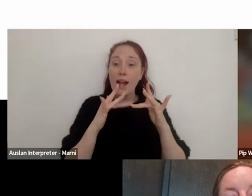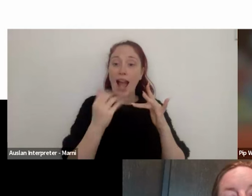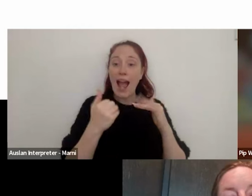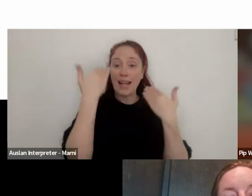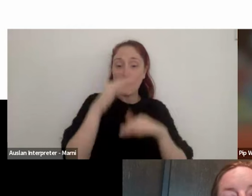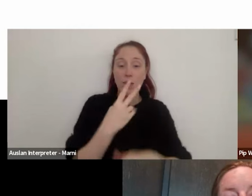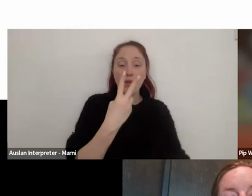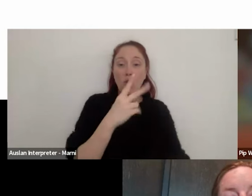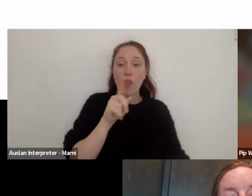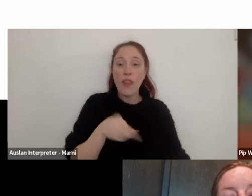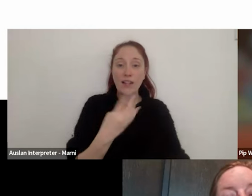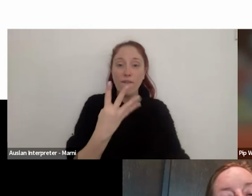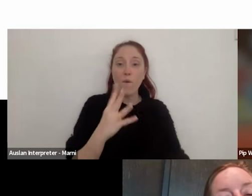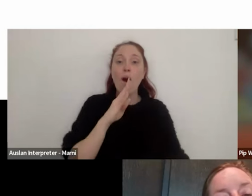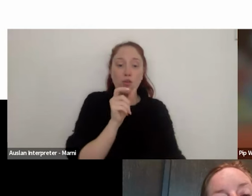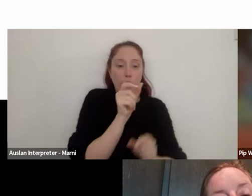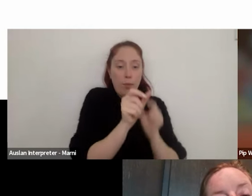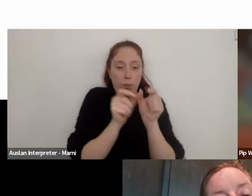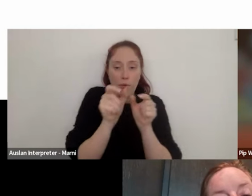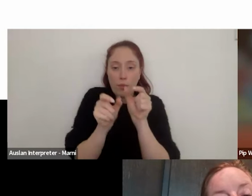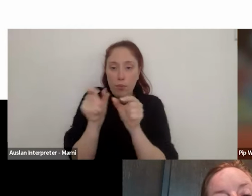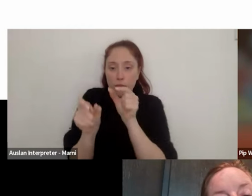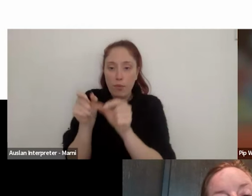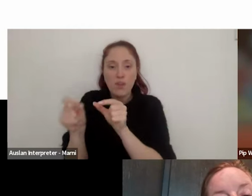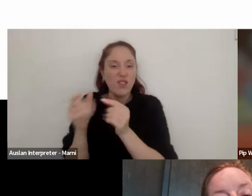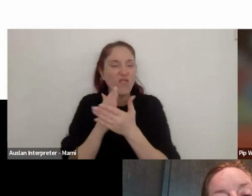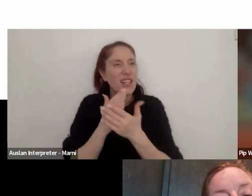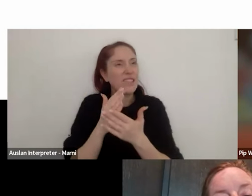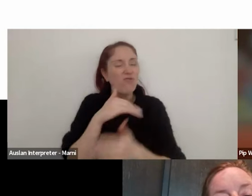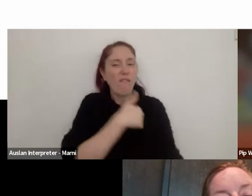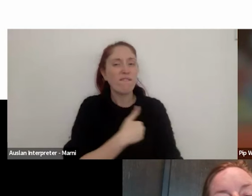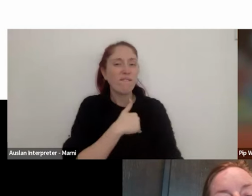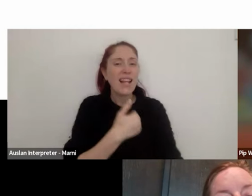characters for each, approximately one page of